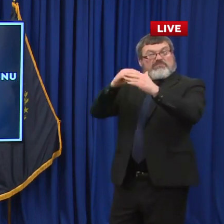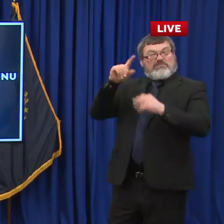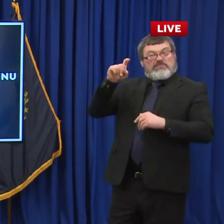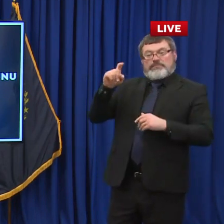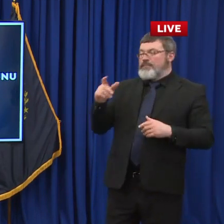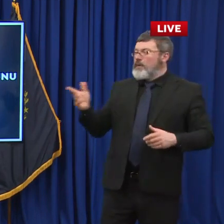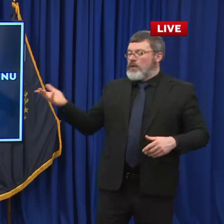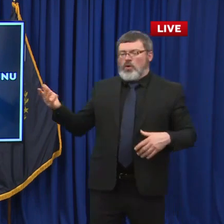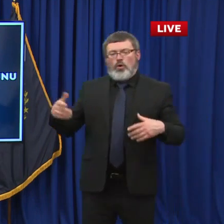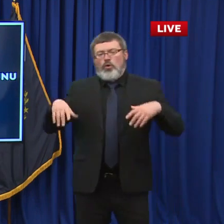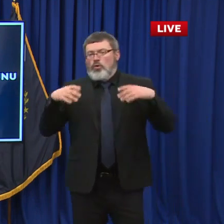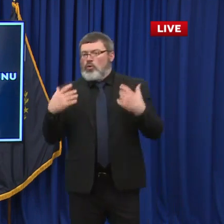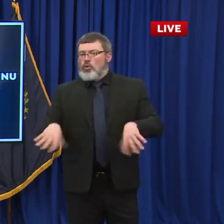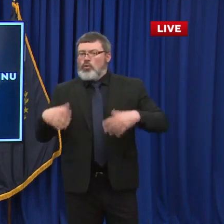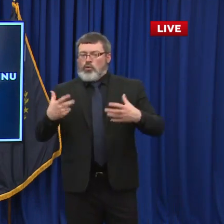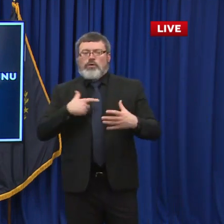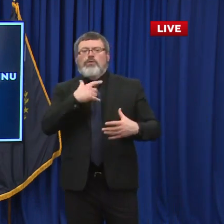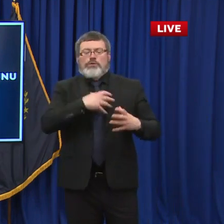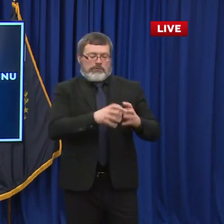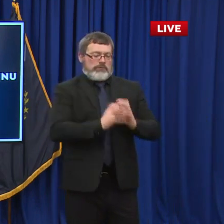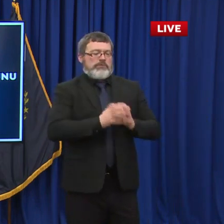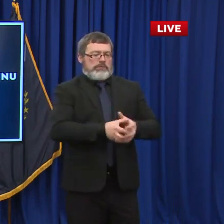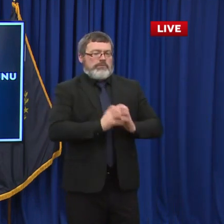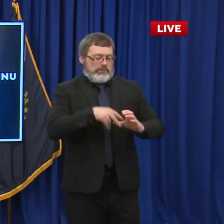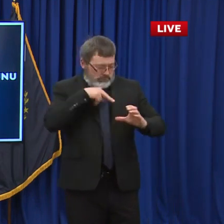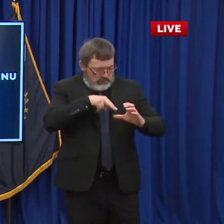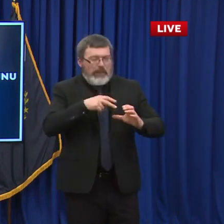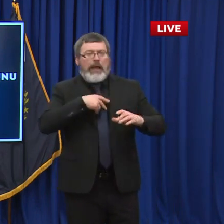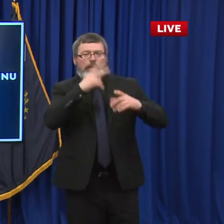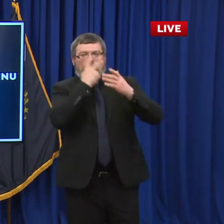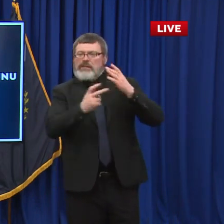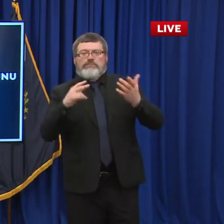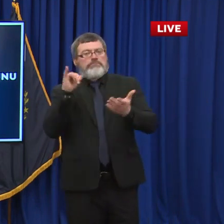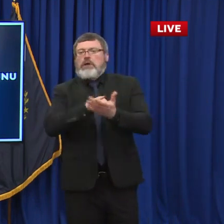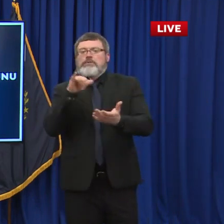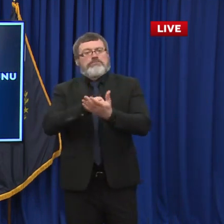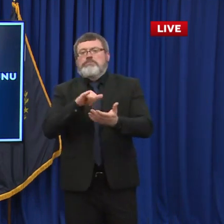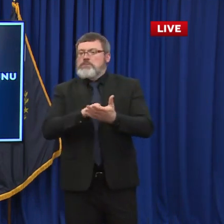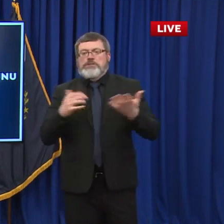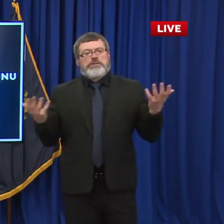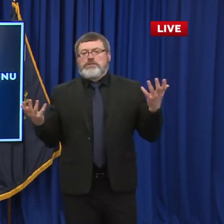WHAT IS THE CURRENT RATE? IN A COUPLE OF WEEKS, WILL HE CONTINUE?